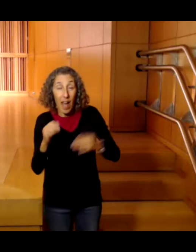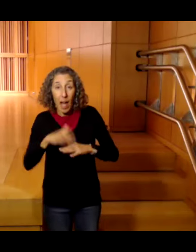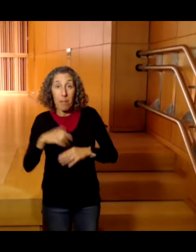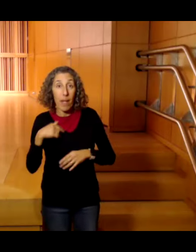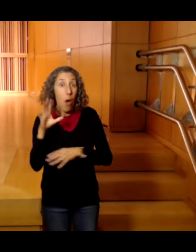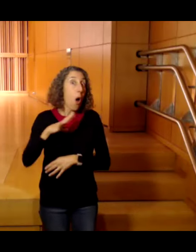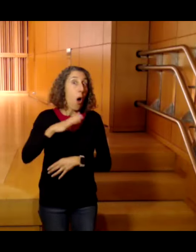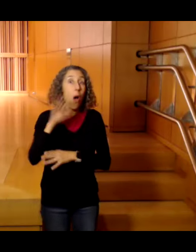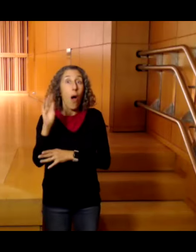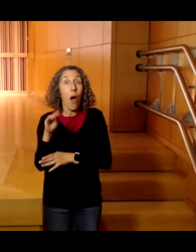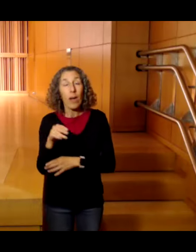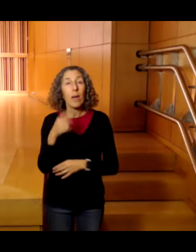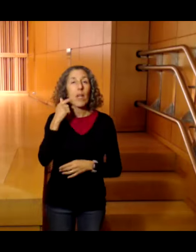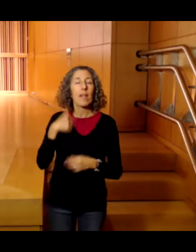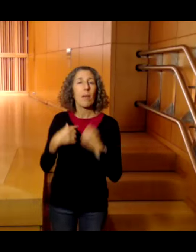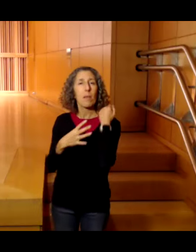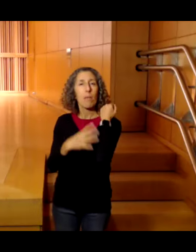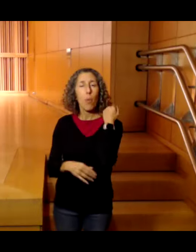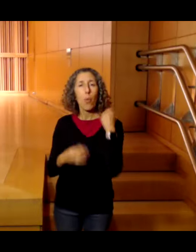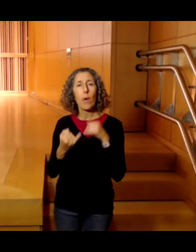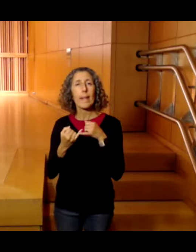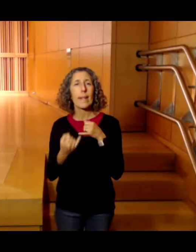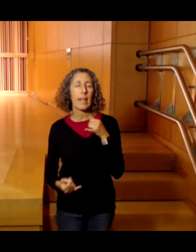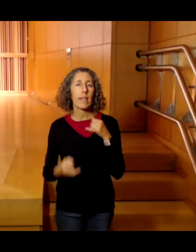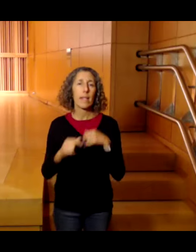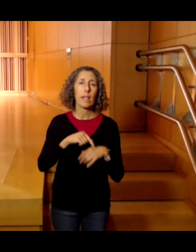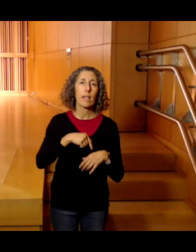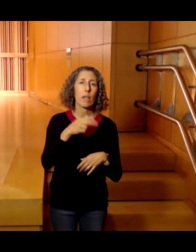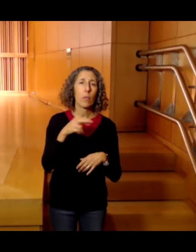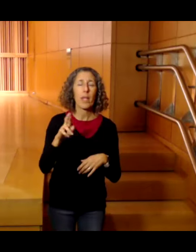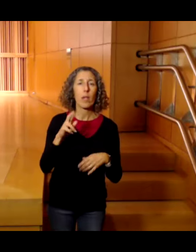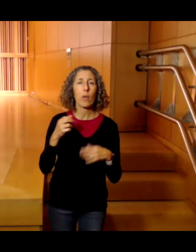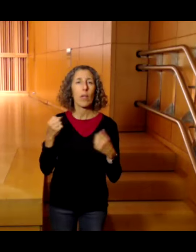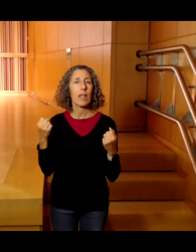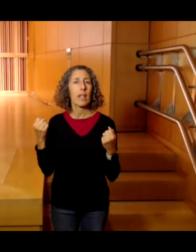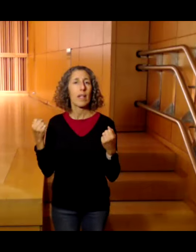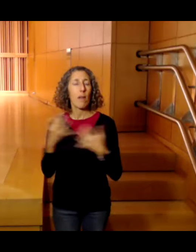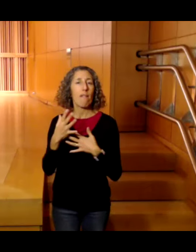Terrified and queer. As he presumably was, he was hardly a victim.